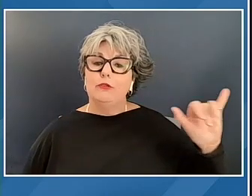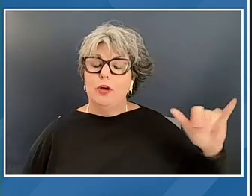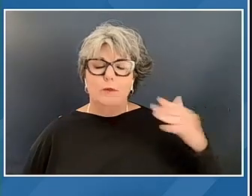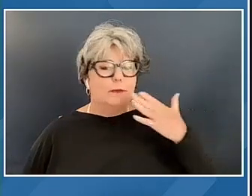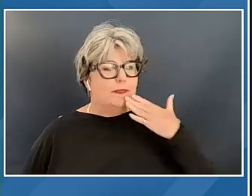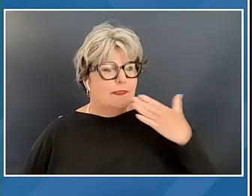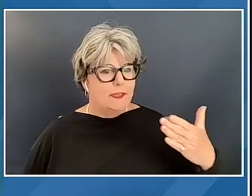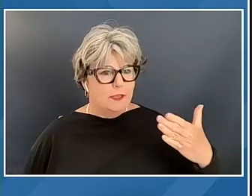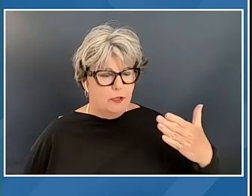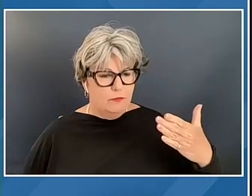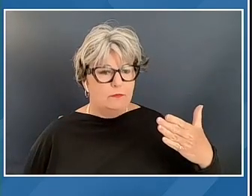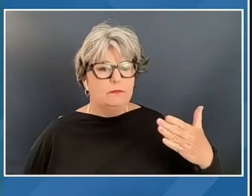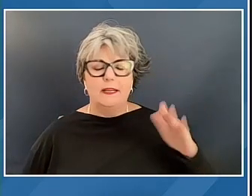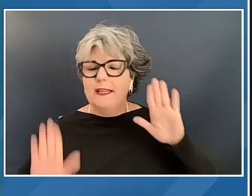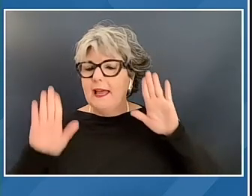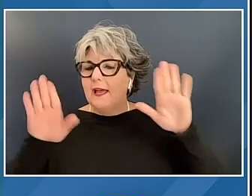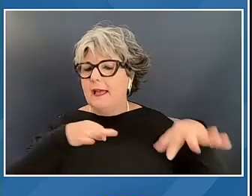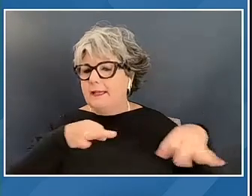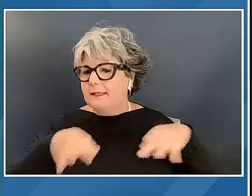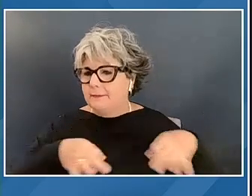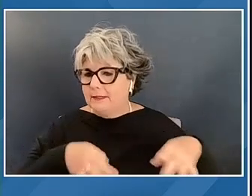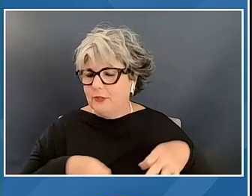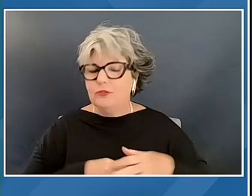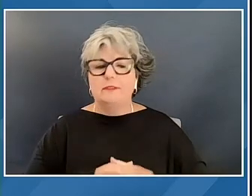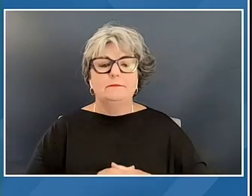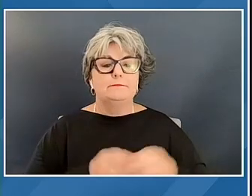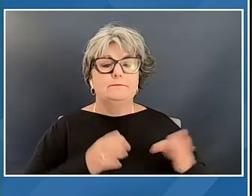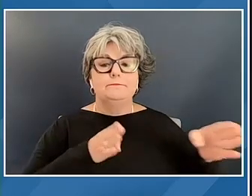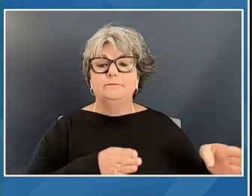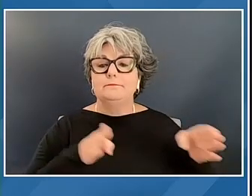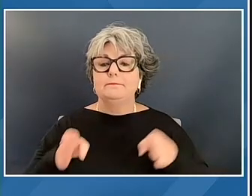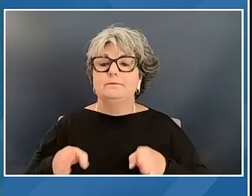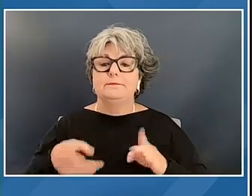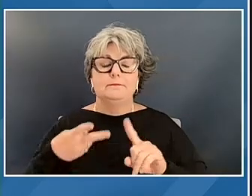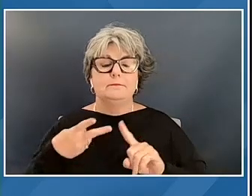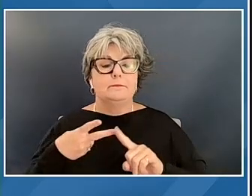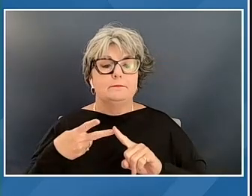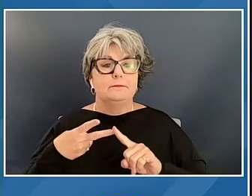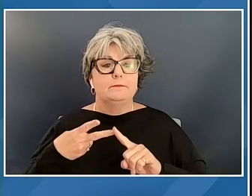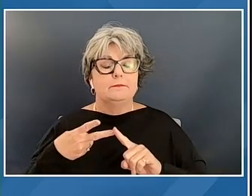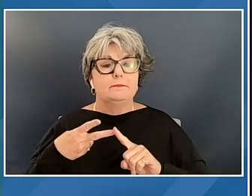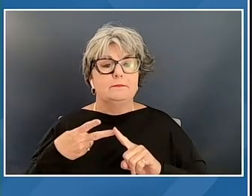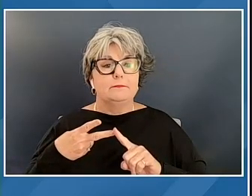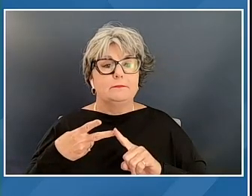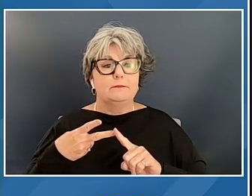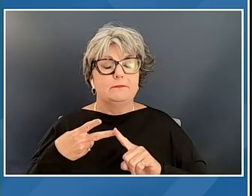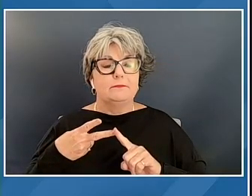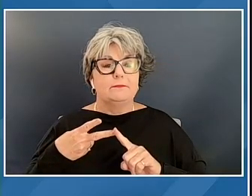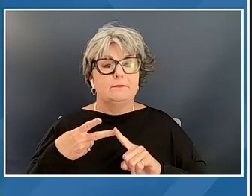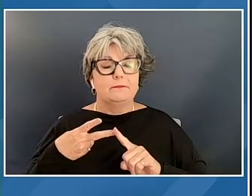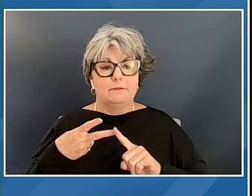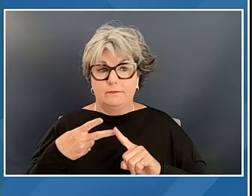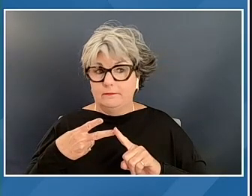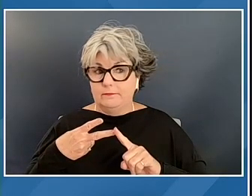explanation. So next up, we are actually going to start into the questions in the